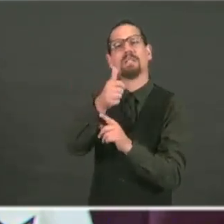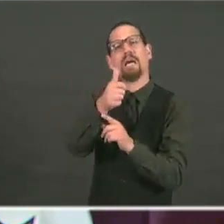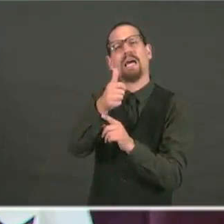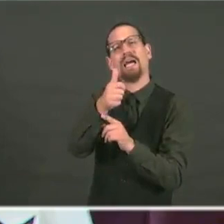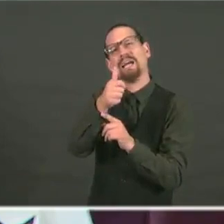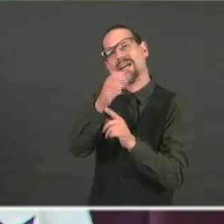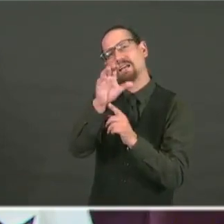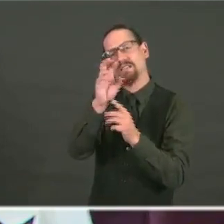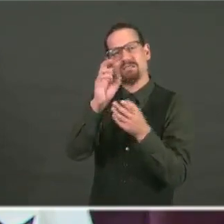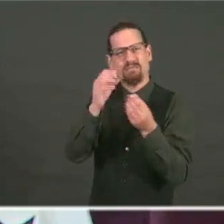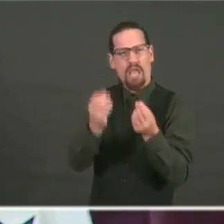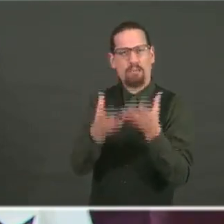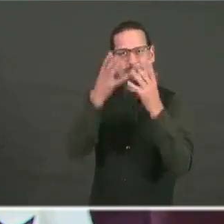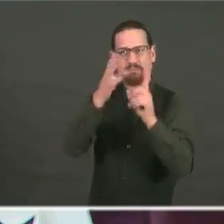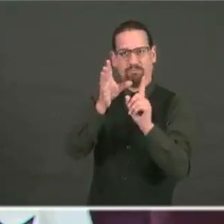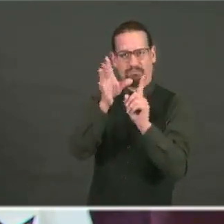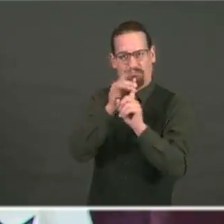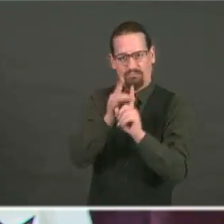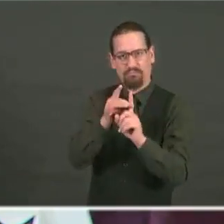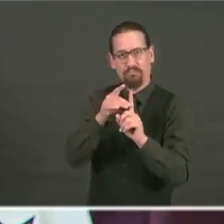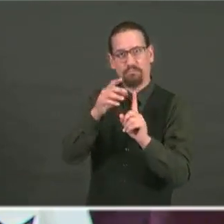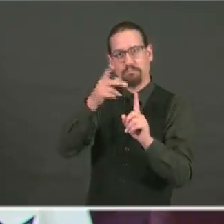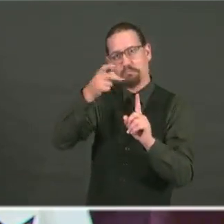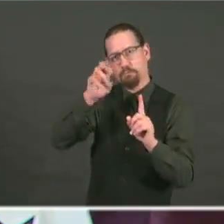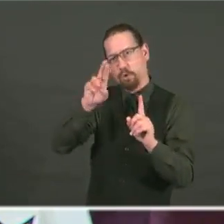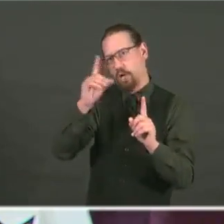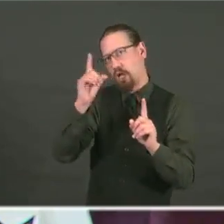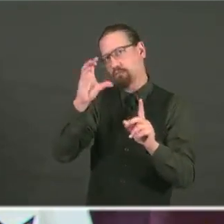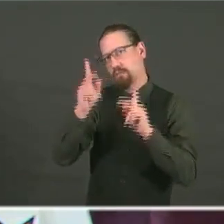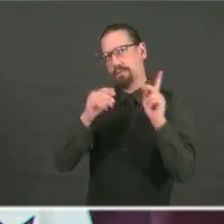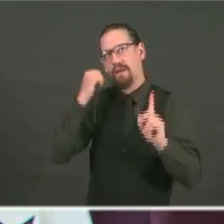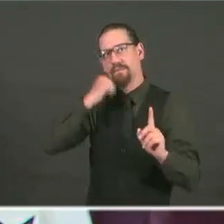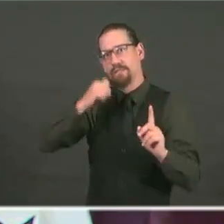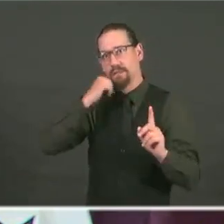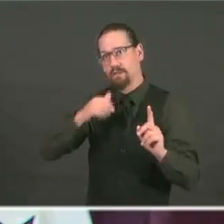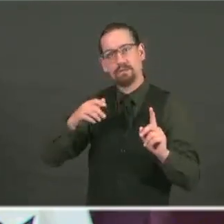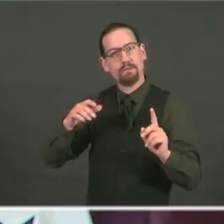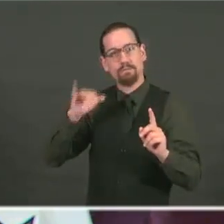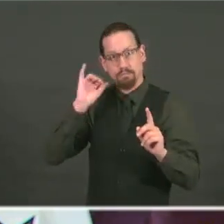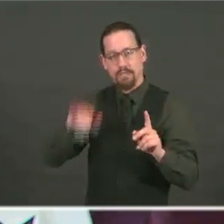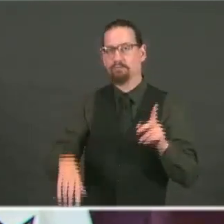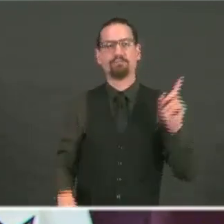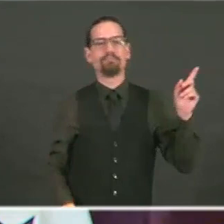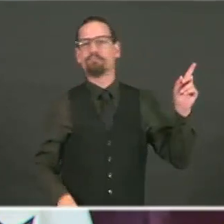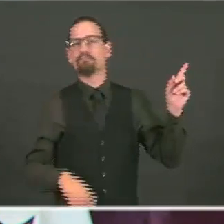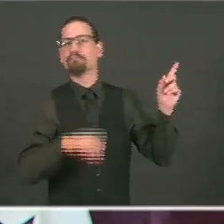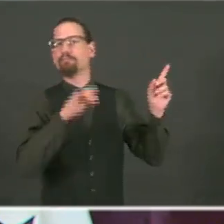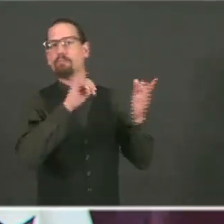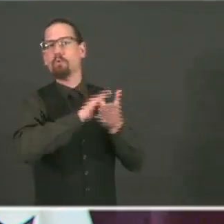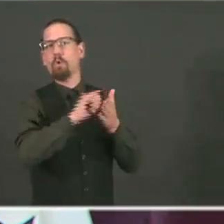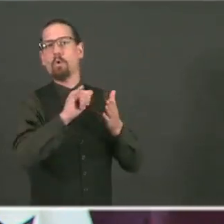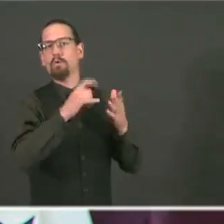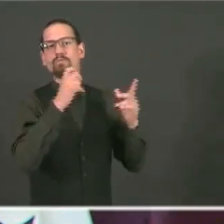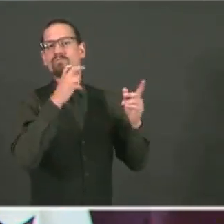HUNDRED THOUSAND PER DAY. THAT IS THE TEST APPLIED BY